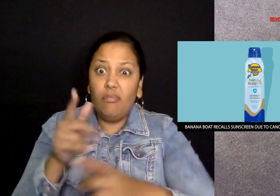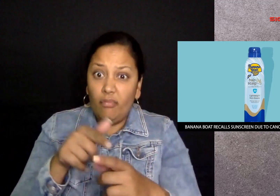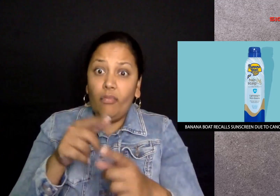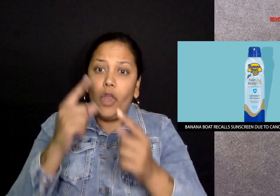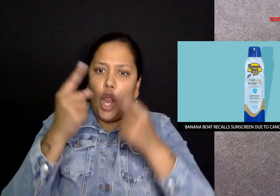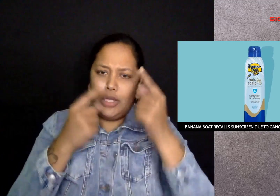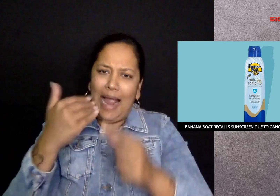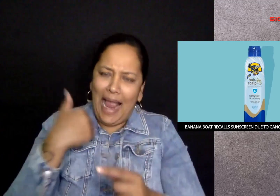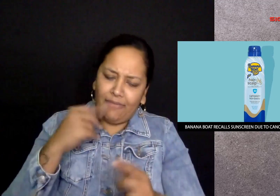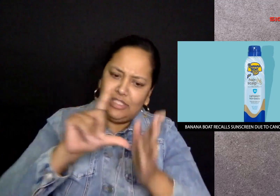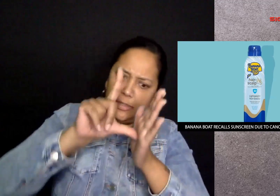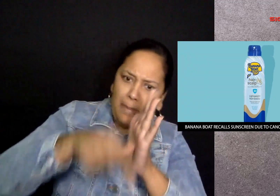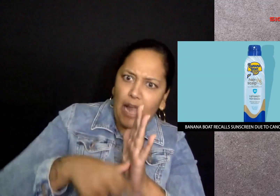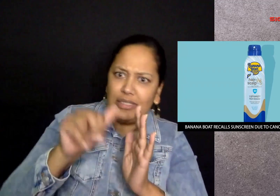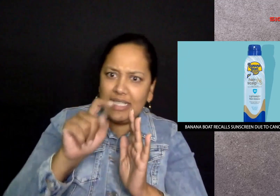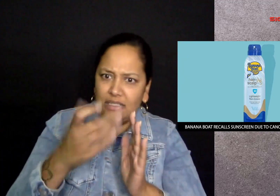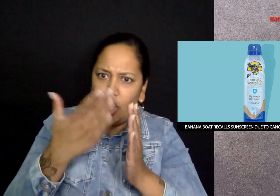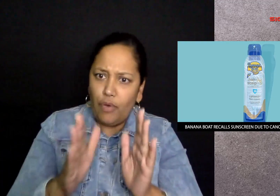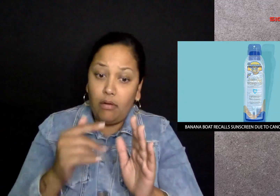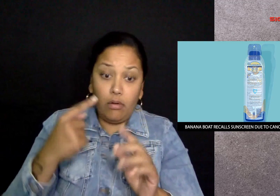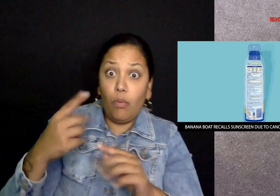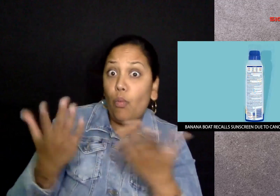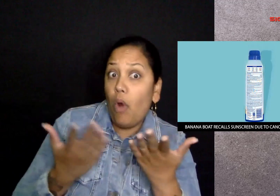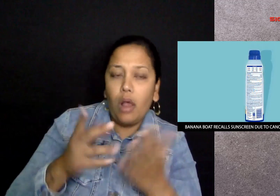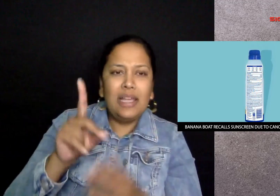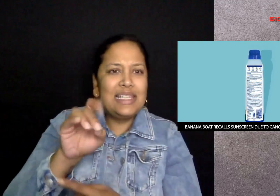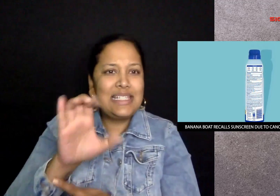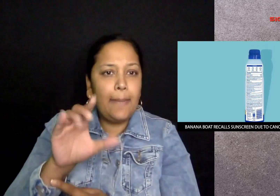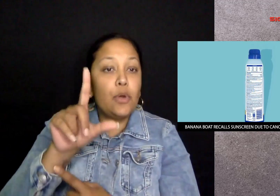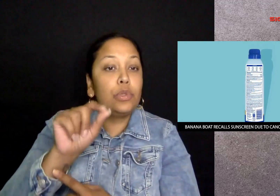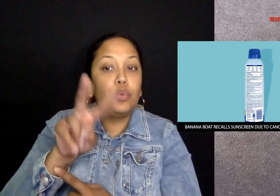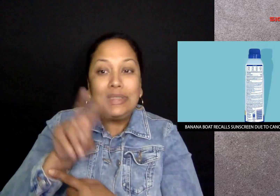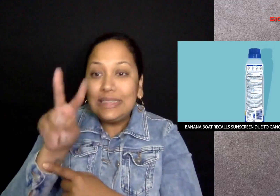the affected sunscreen lots have expiration dates of December 2022